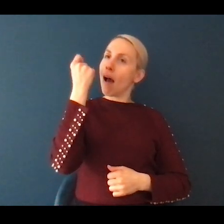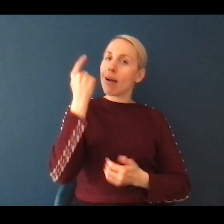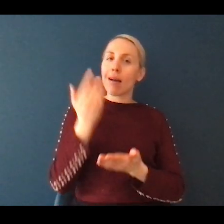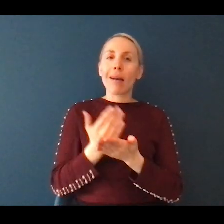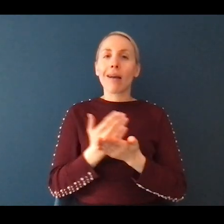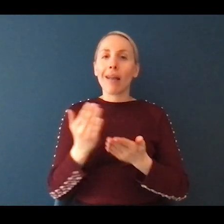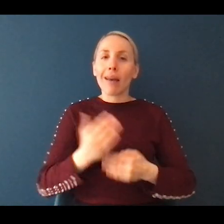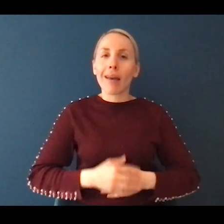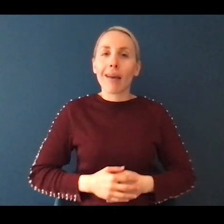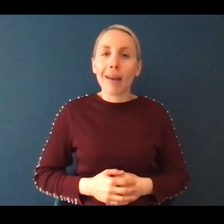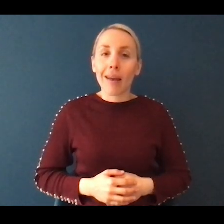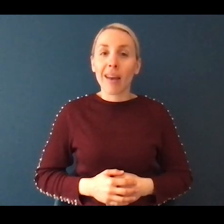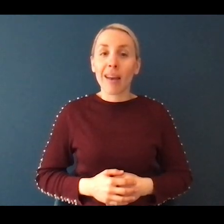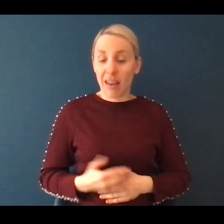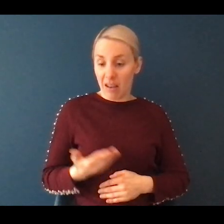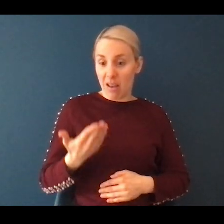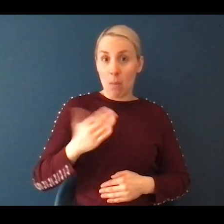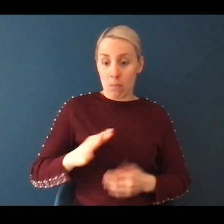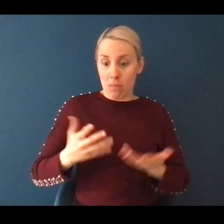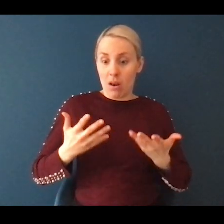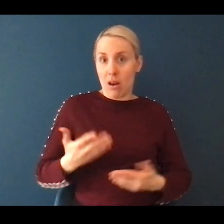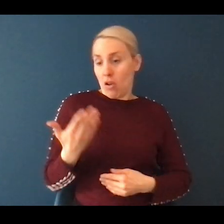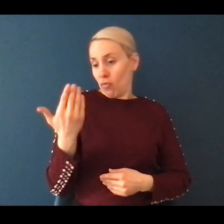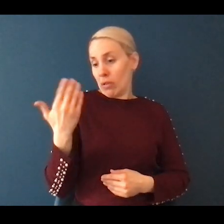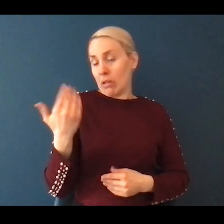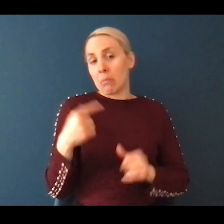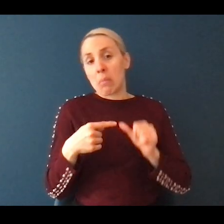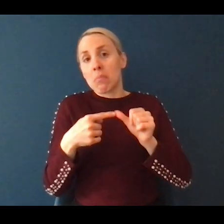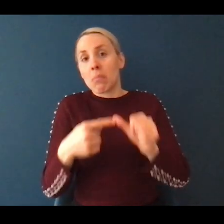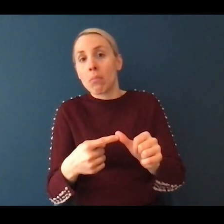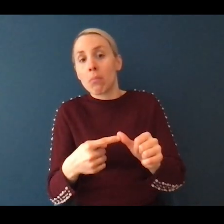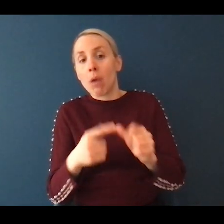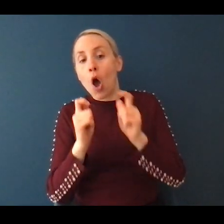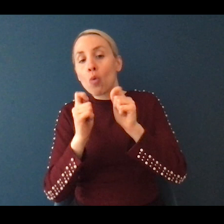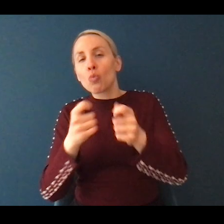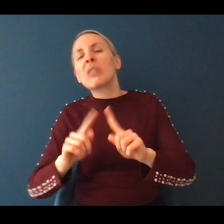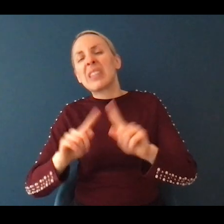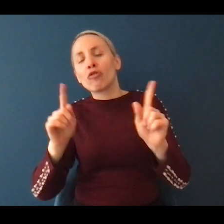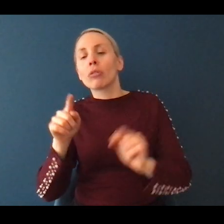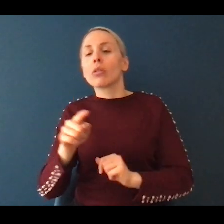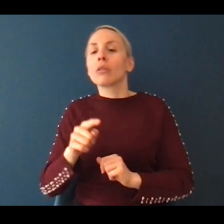to awards where halfway through the application I decide not to apply because I realise that